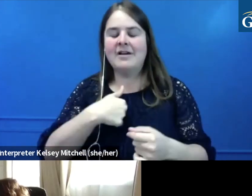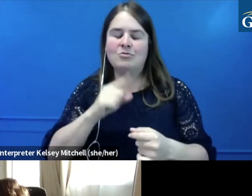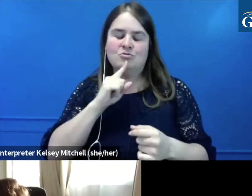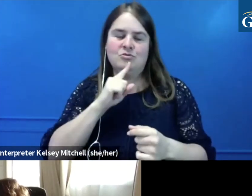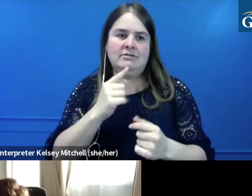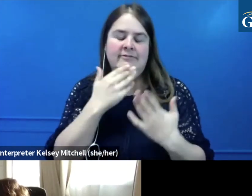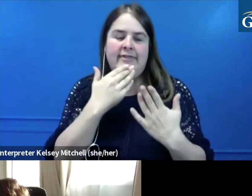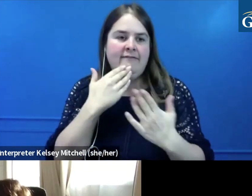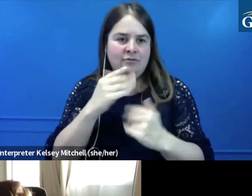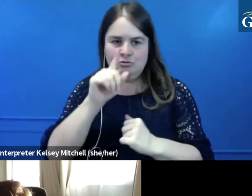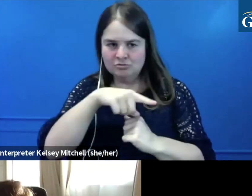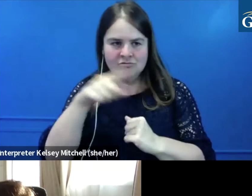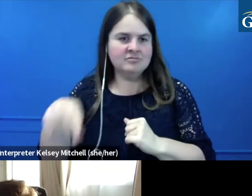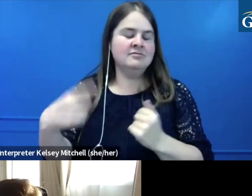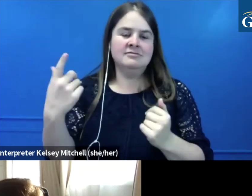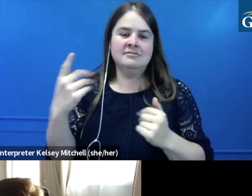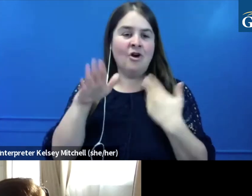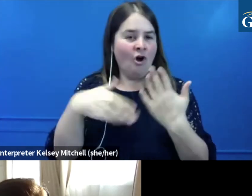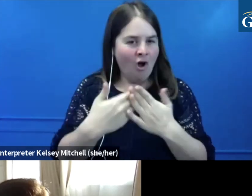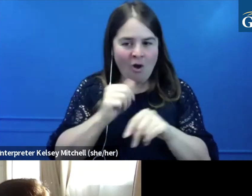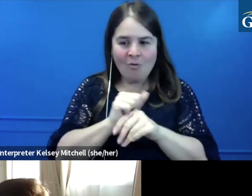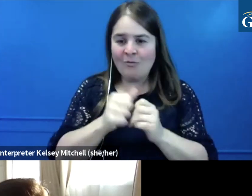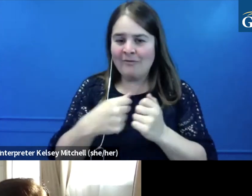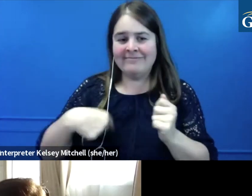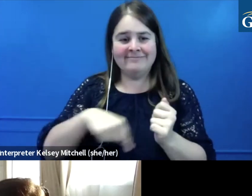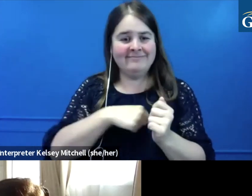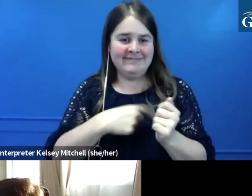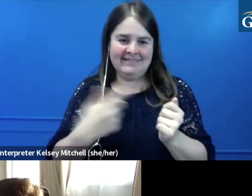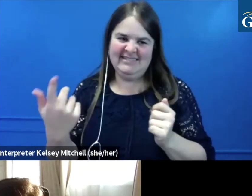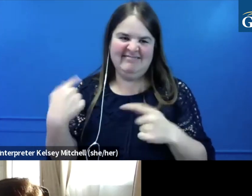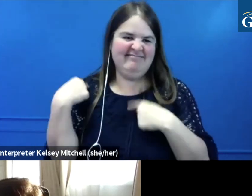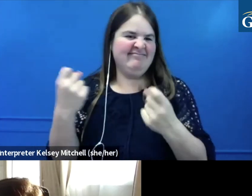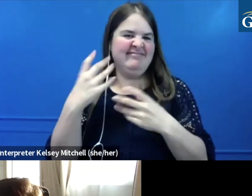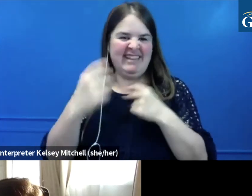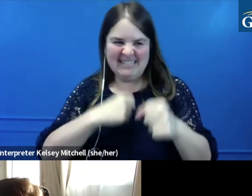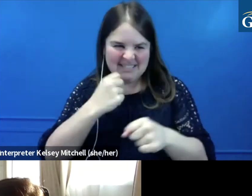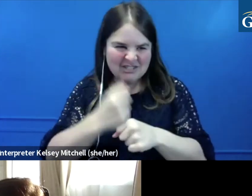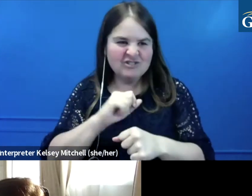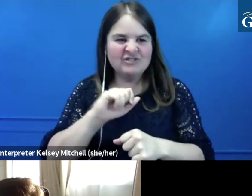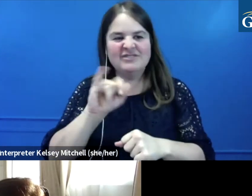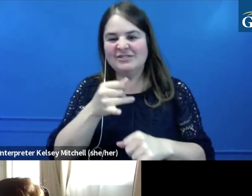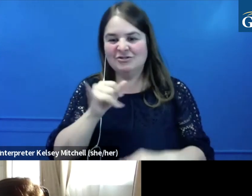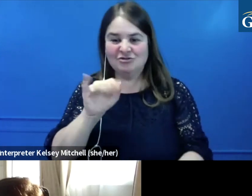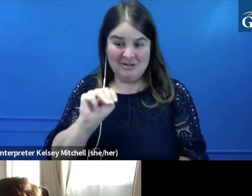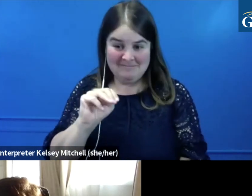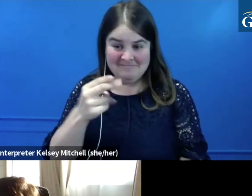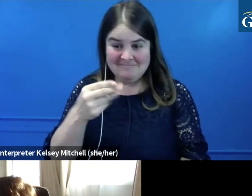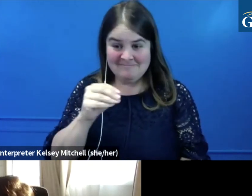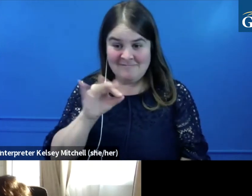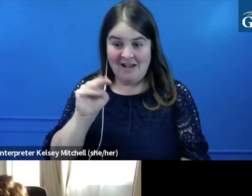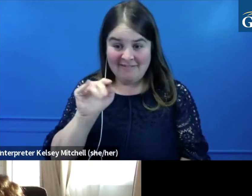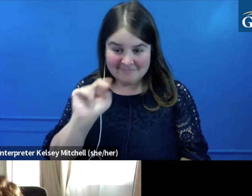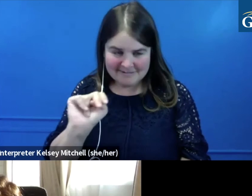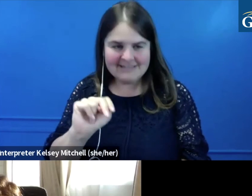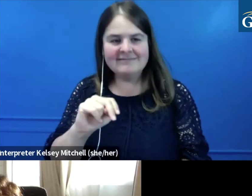been with been in this with me for for many years jim hoffman up at the